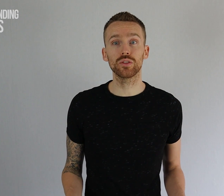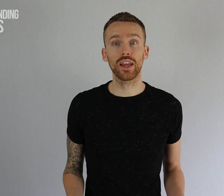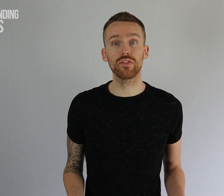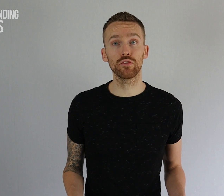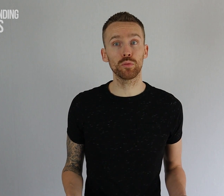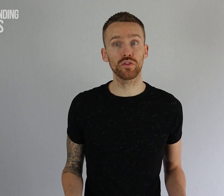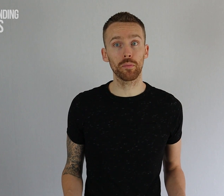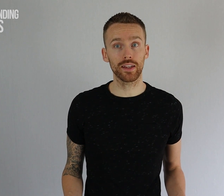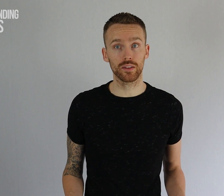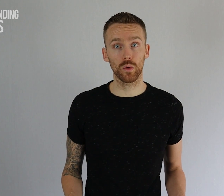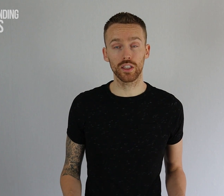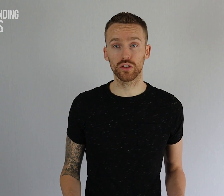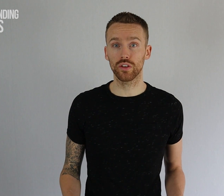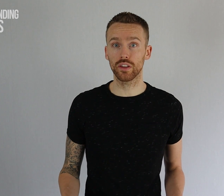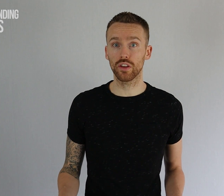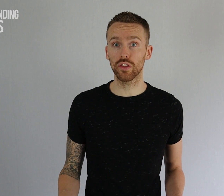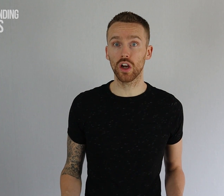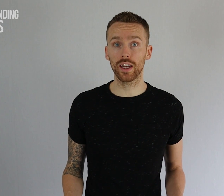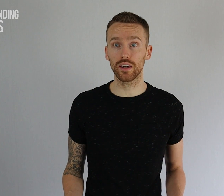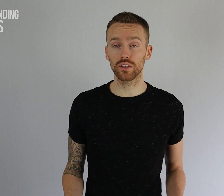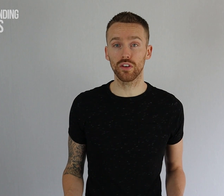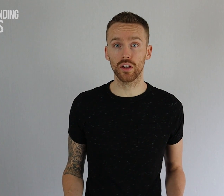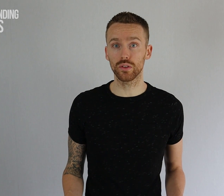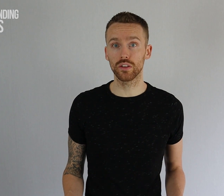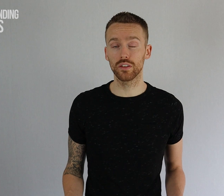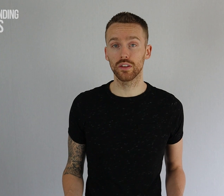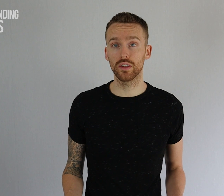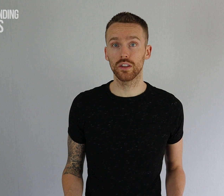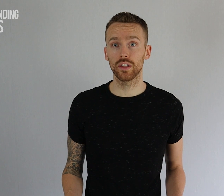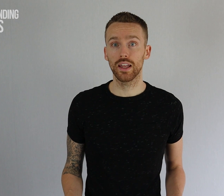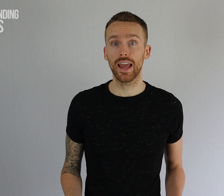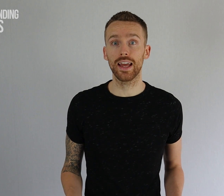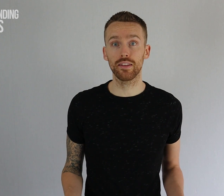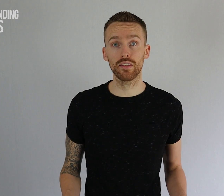you safely remove your mask while ensuring that the other guidelines are followed? Anything